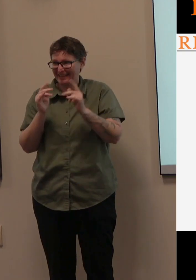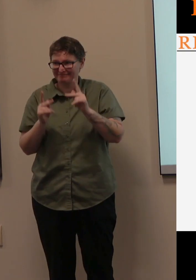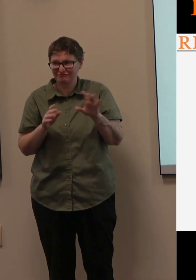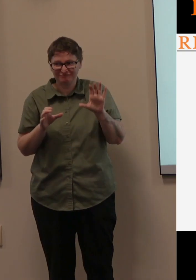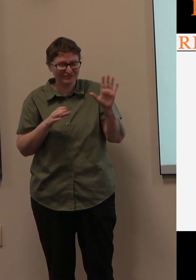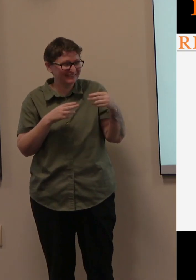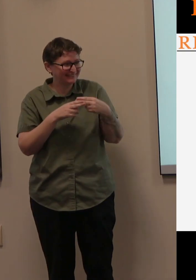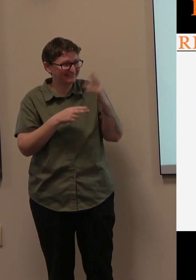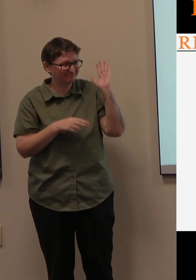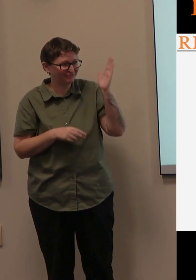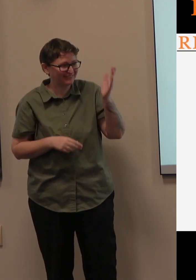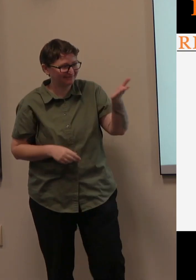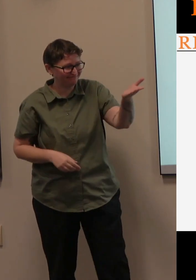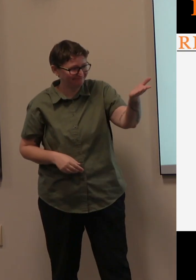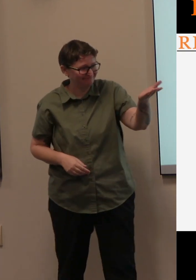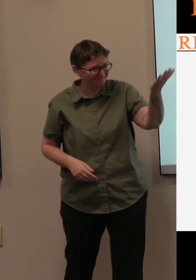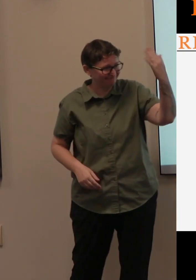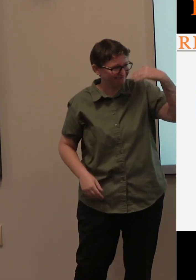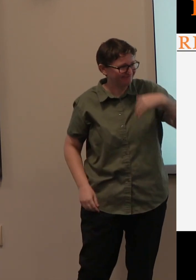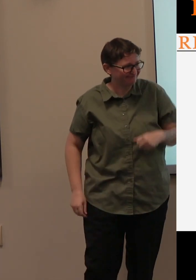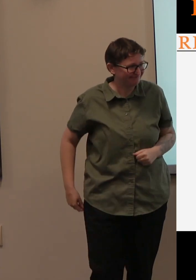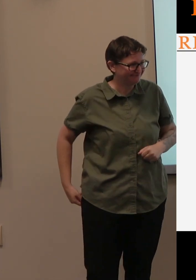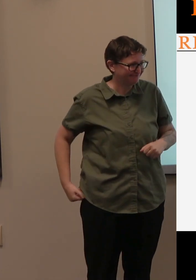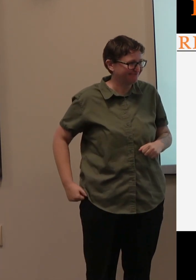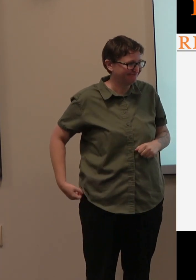Now we will have the last presenter present their slide.